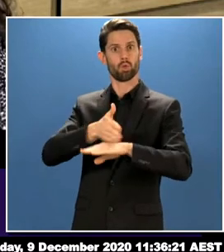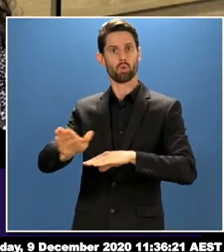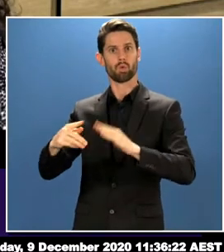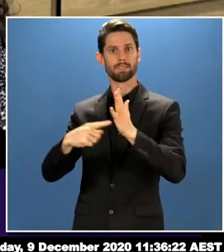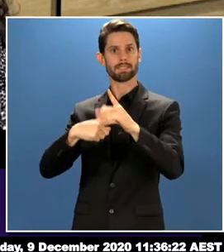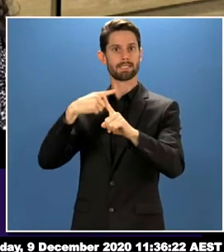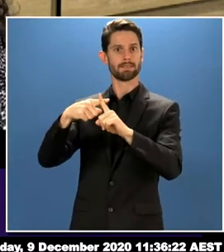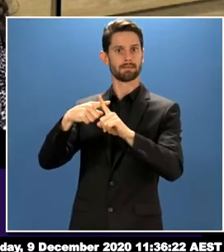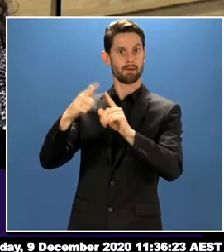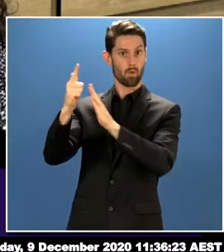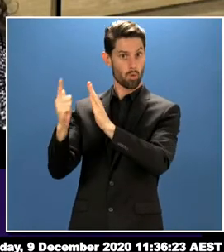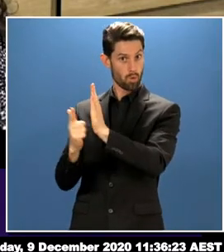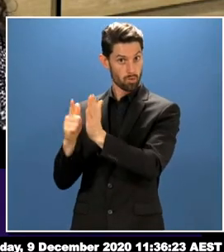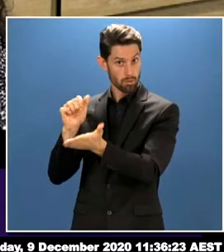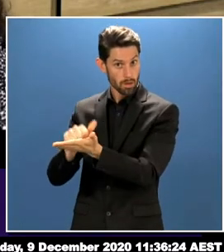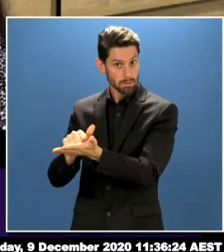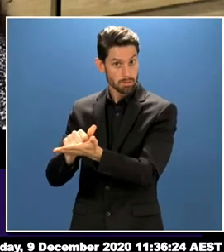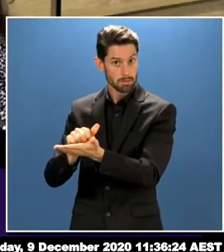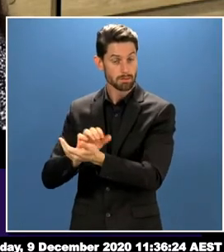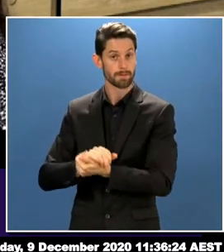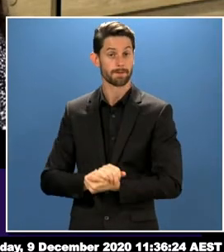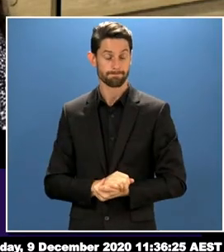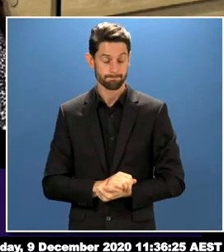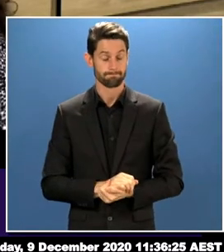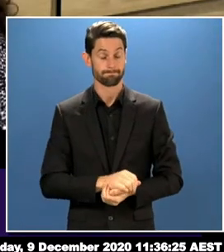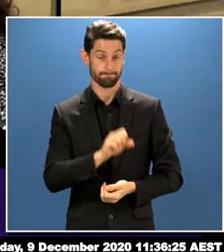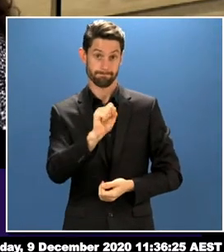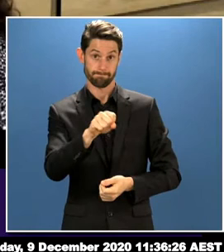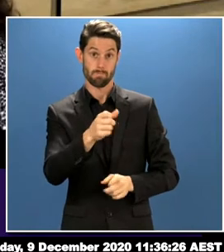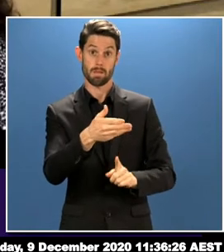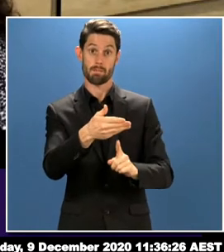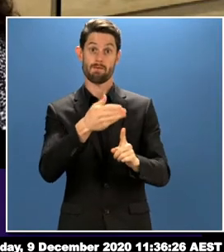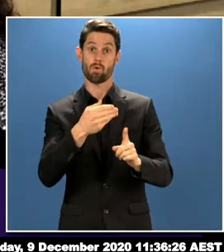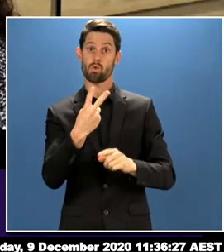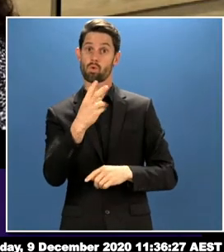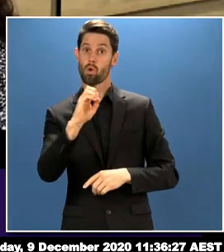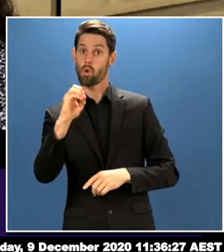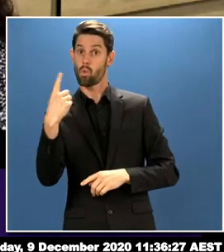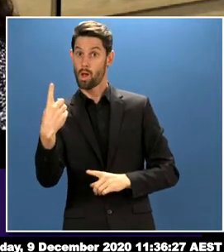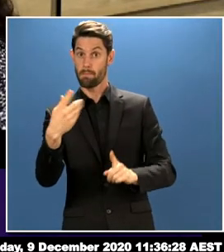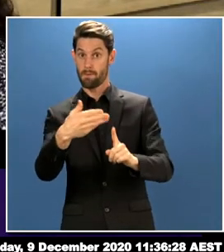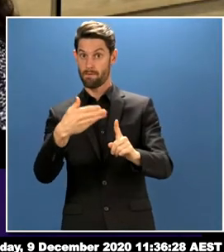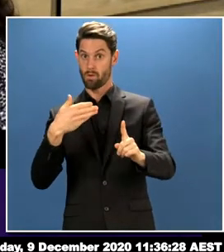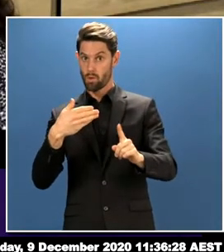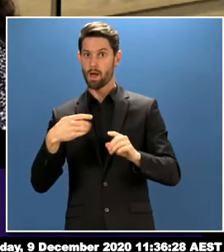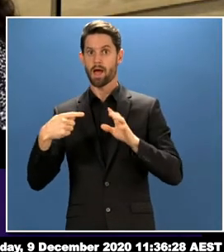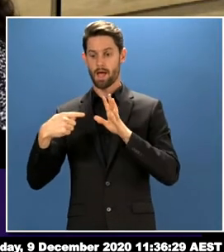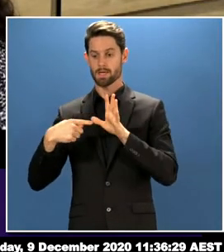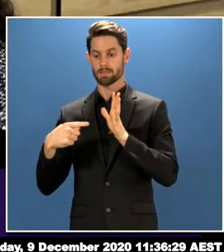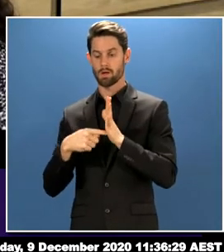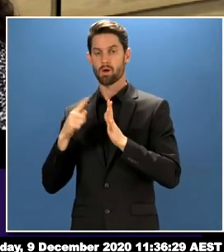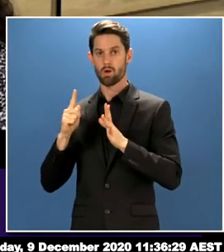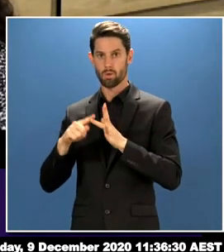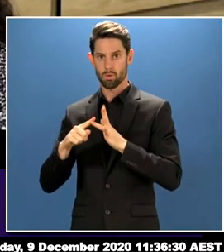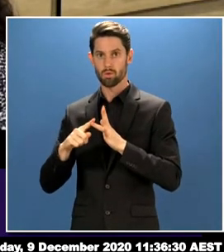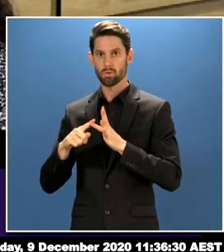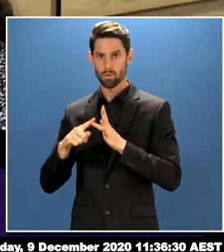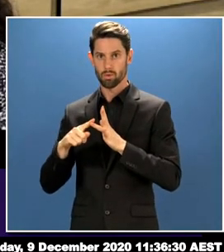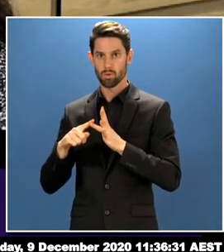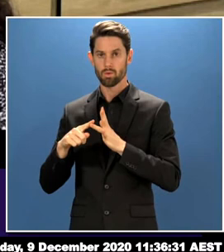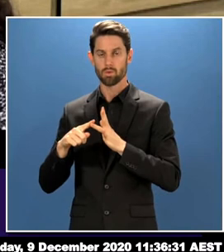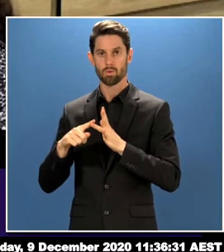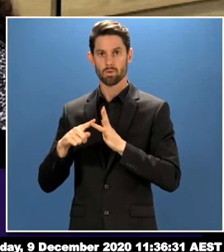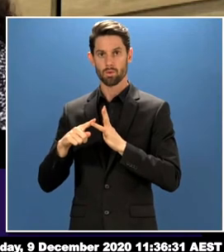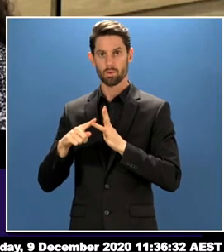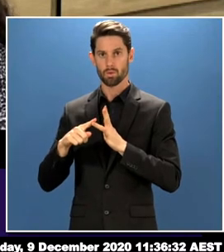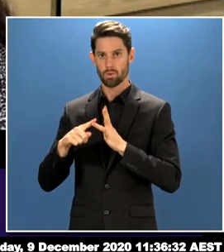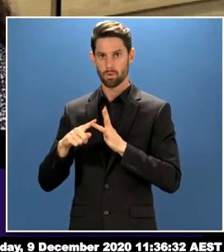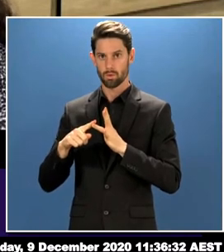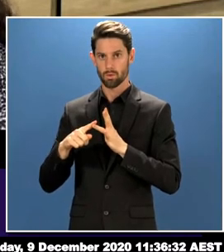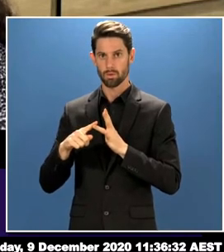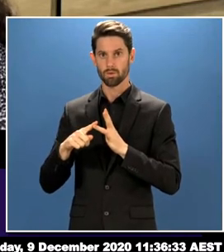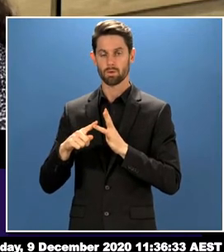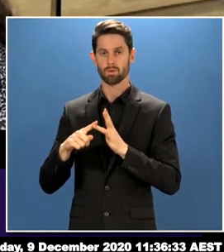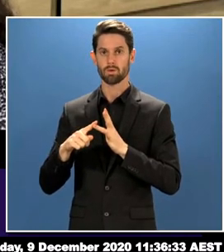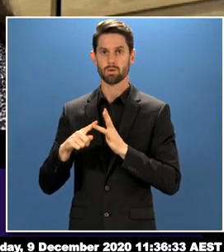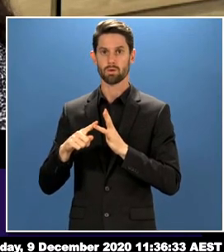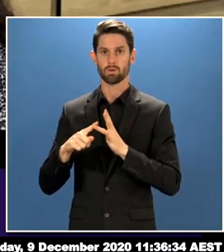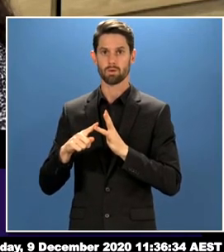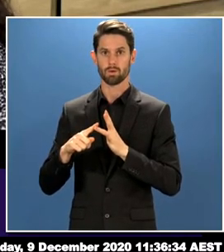Prior to 2001, the ATO has carried or assisted the Office of